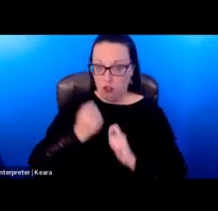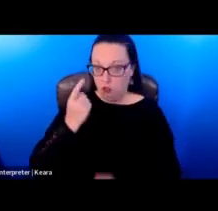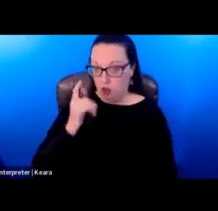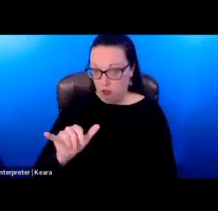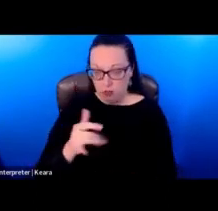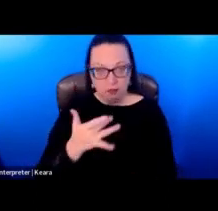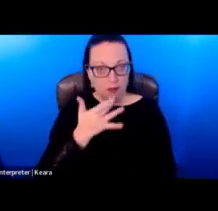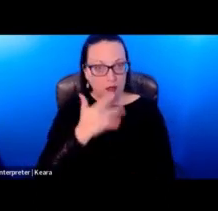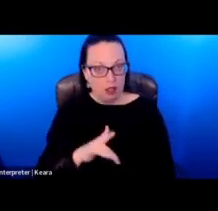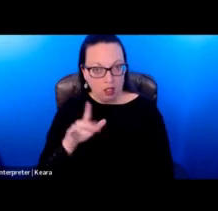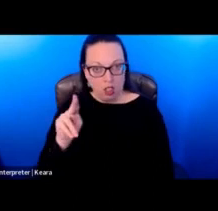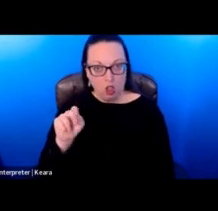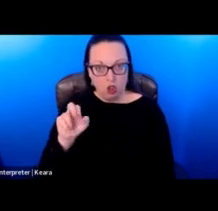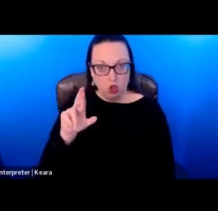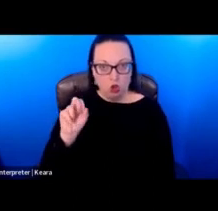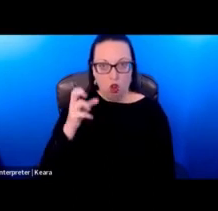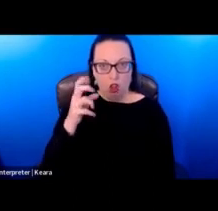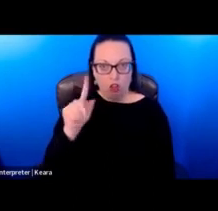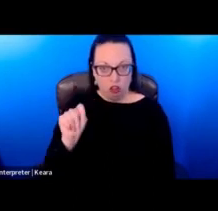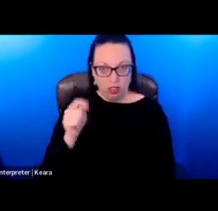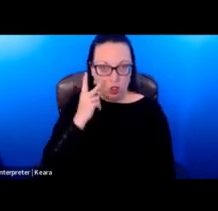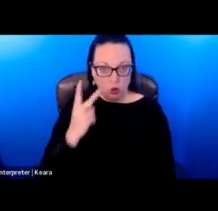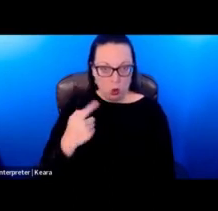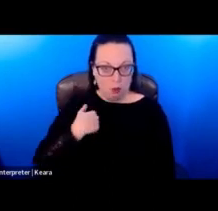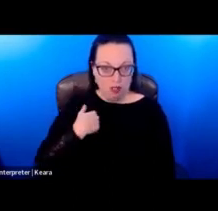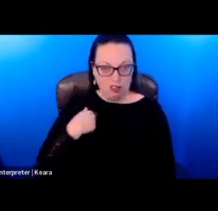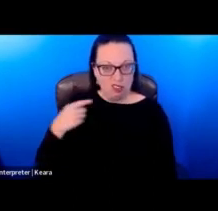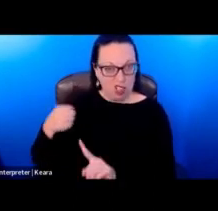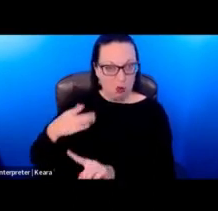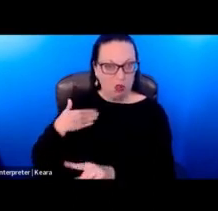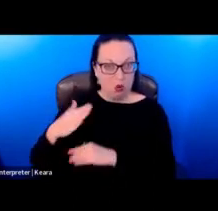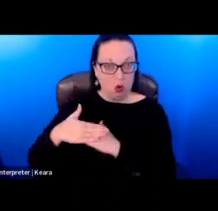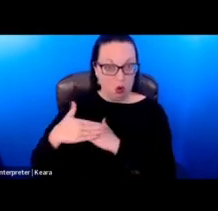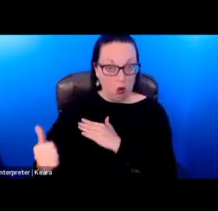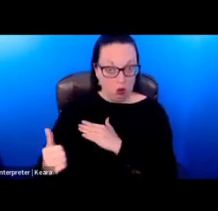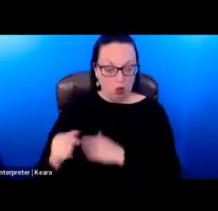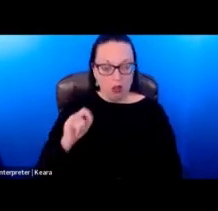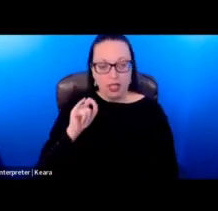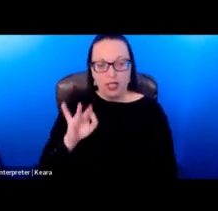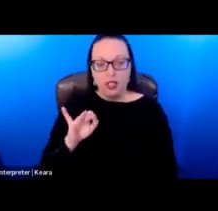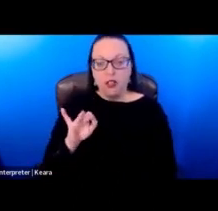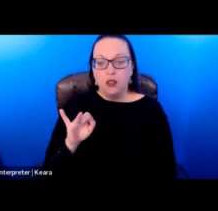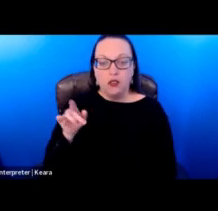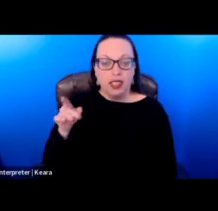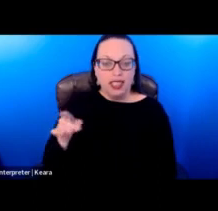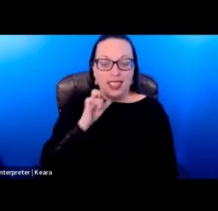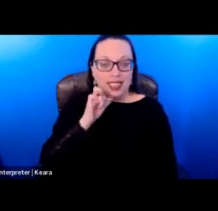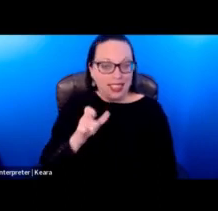neurologist on call. If we're not for the recommendation of the neurologist to see a physiatrist, my brain injury would have gone undiagnosed.